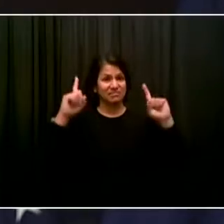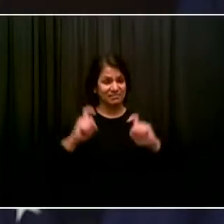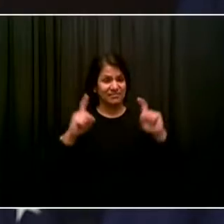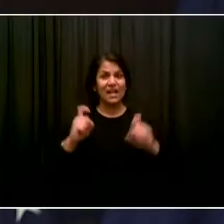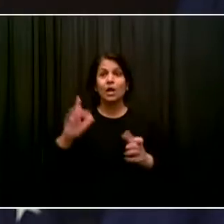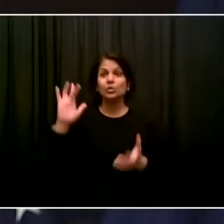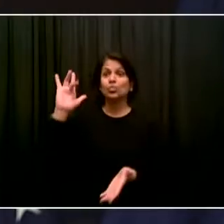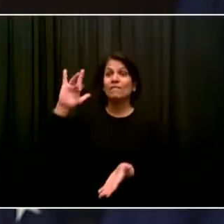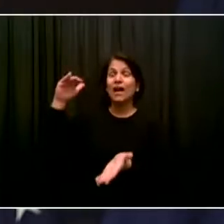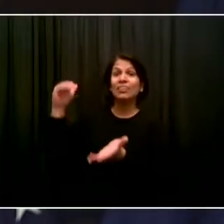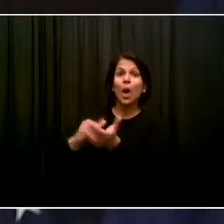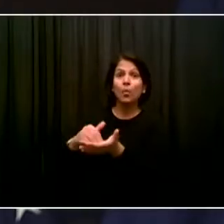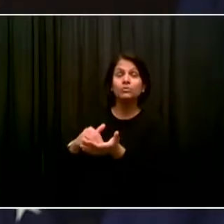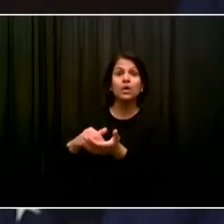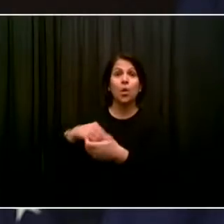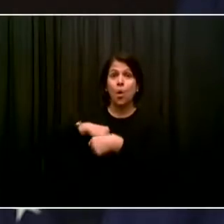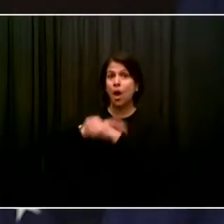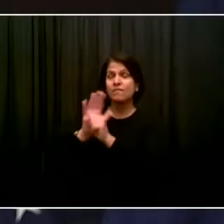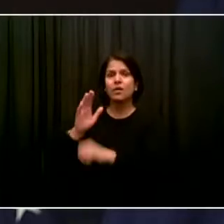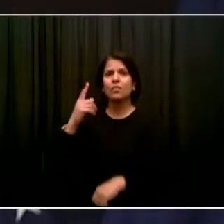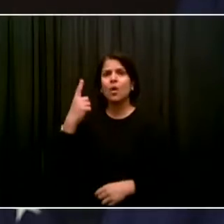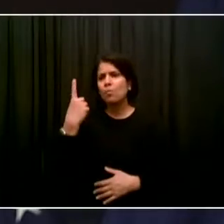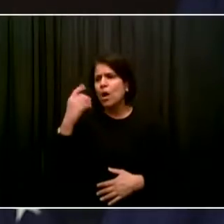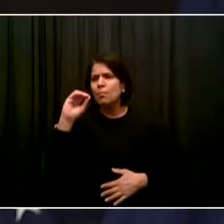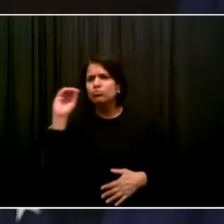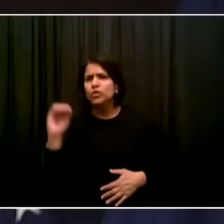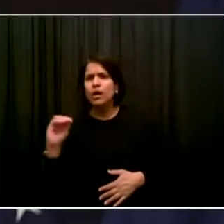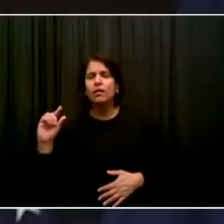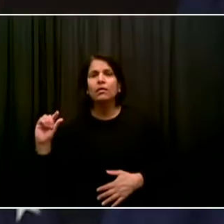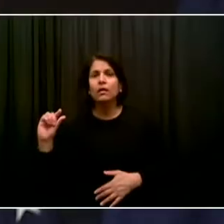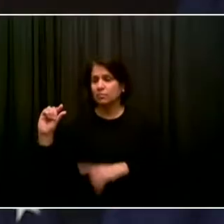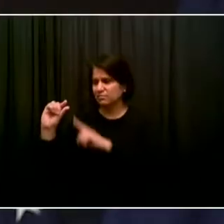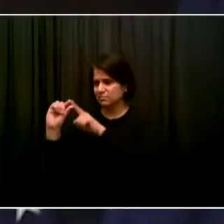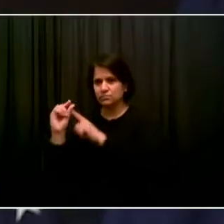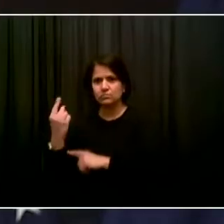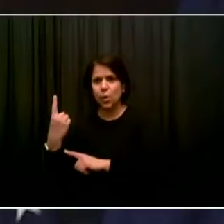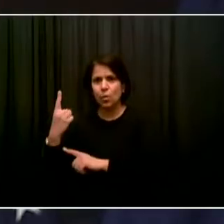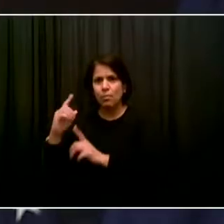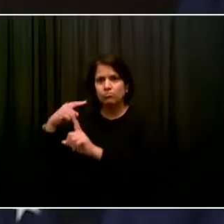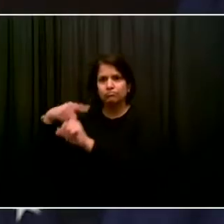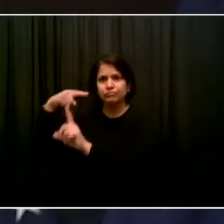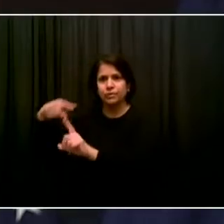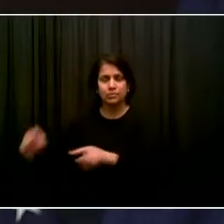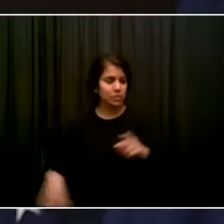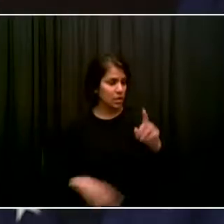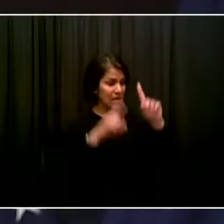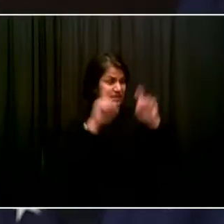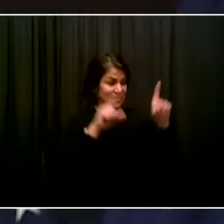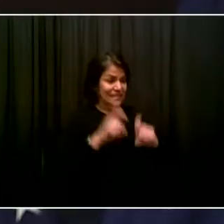SCHOOL. THE MOST RECENT DATA, WITH THE